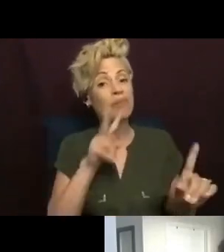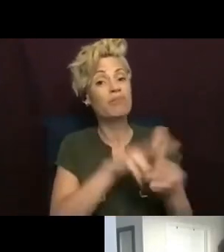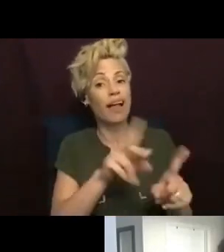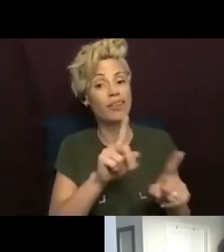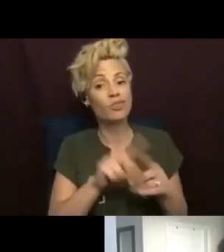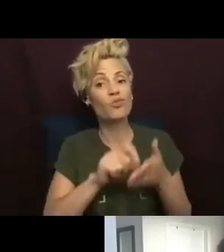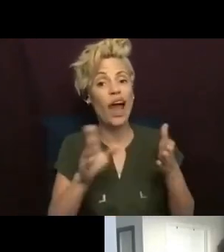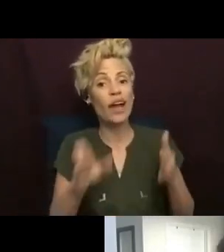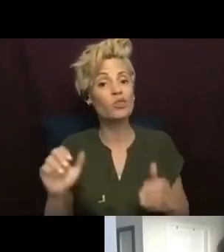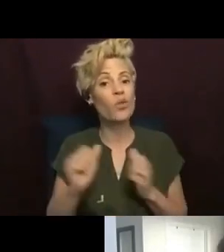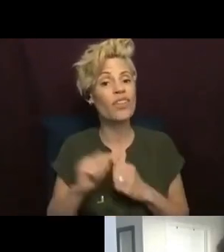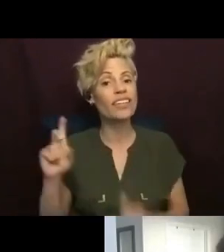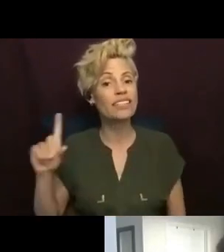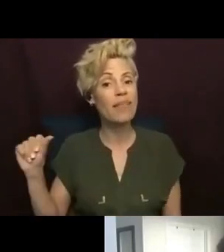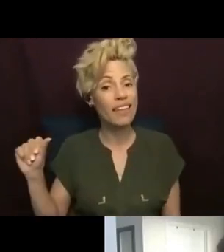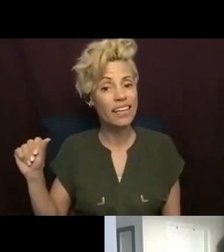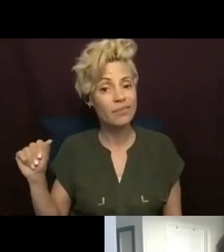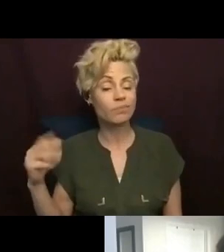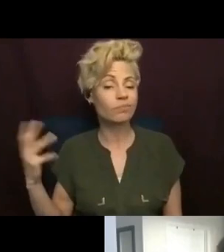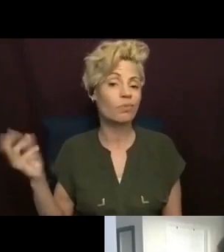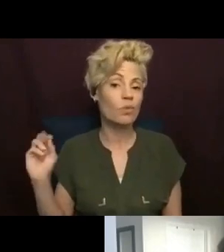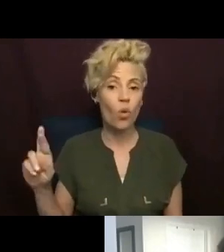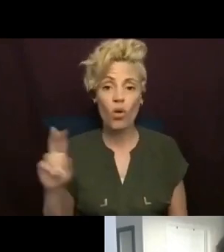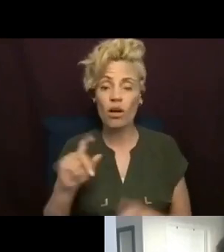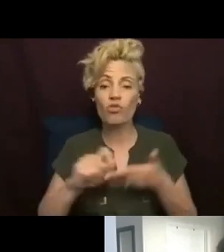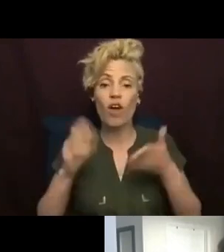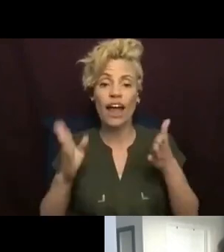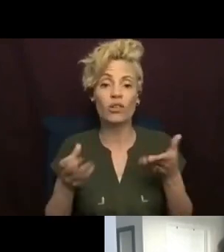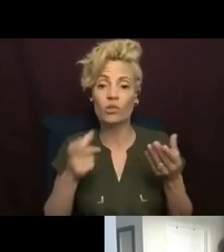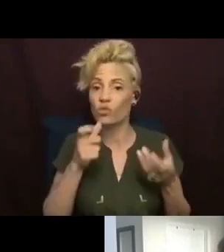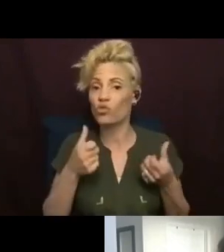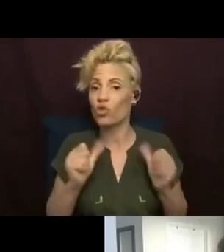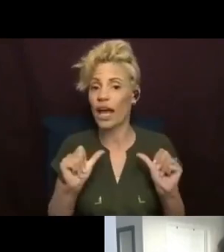or writers trying to communicate an experience.